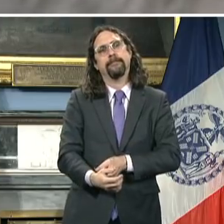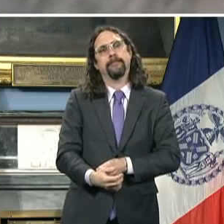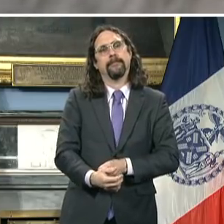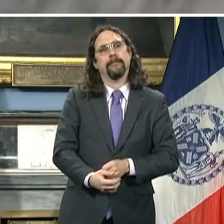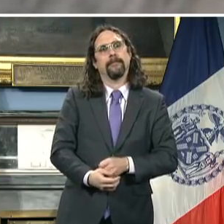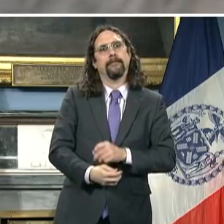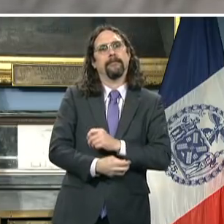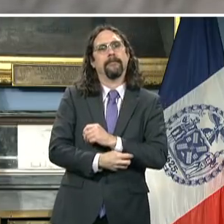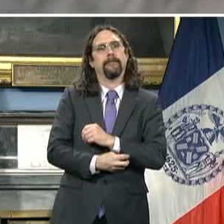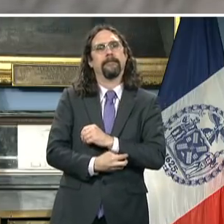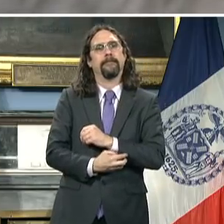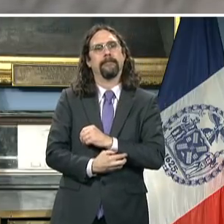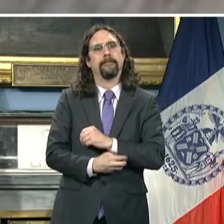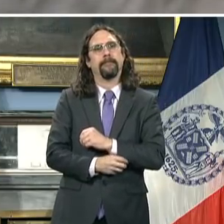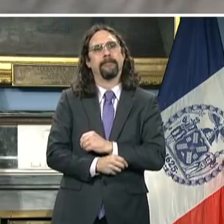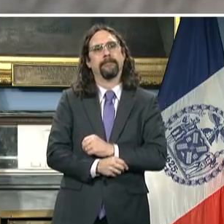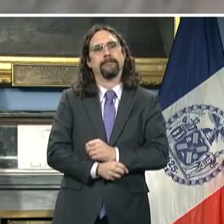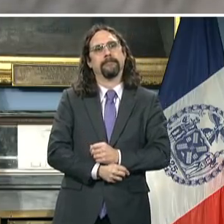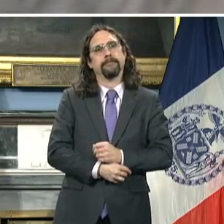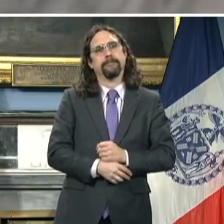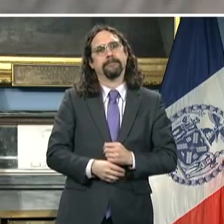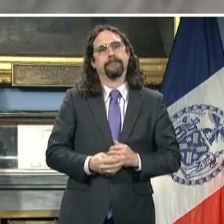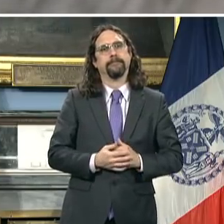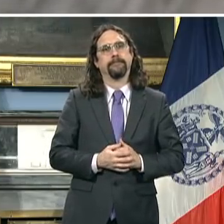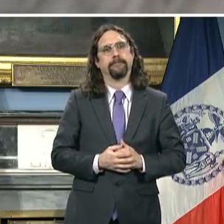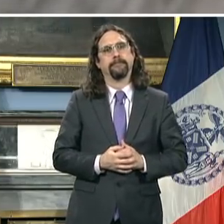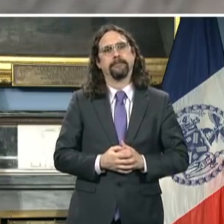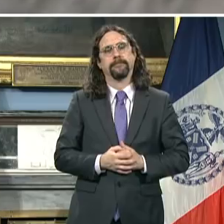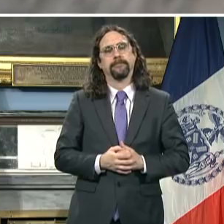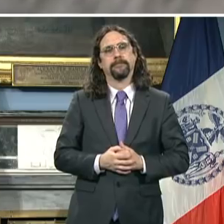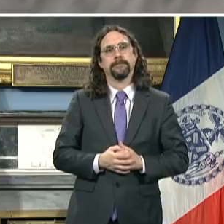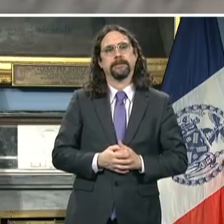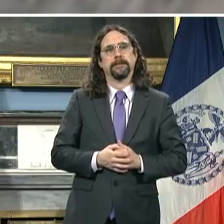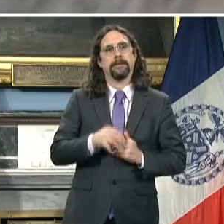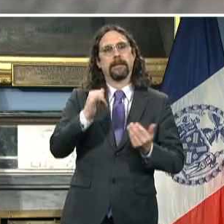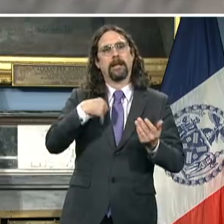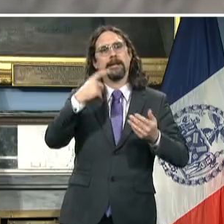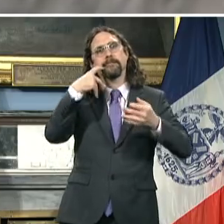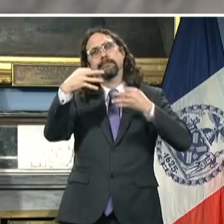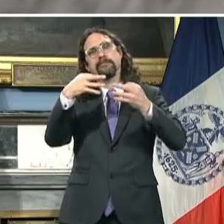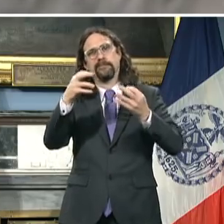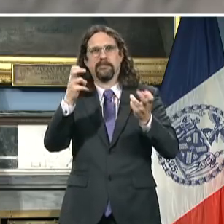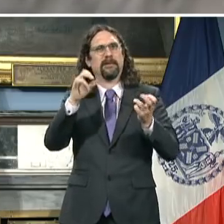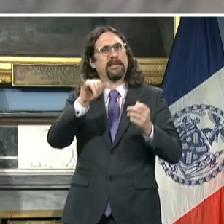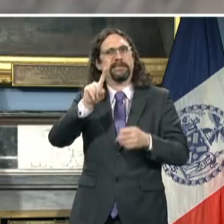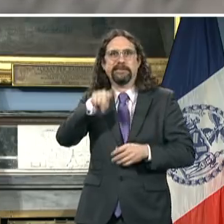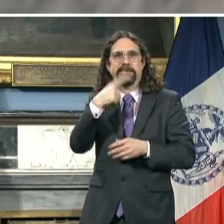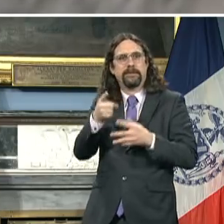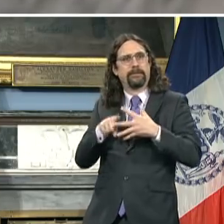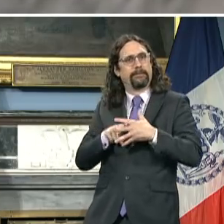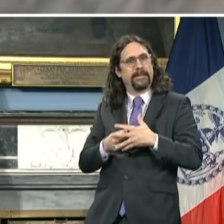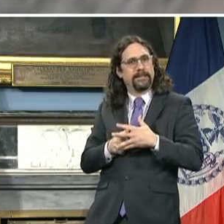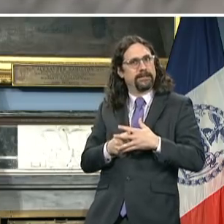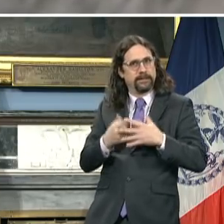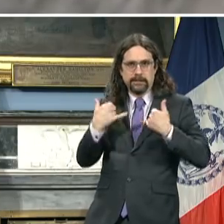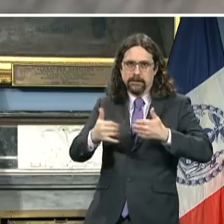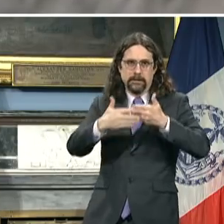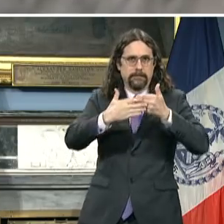AGAIN, THIS IS JUST T HE BEGINNING FOR THIS CITY AND FOR MANY CITIES AND TASTEAS LL OVER THE COUNTRY. I' LLCOINNTUE TO